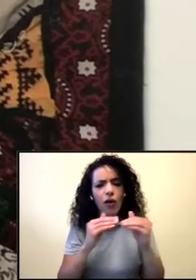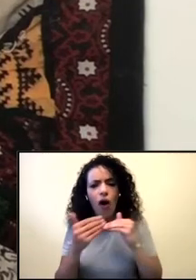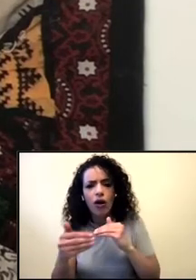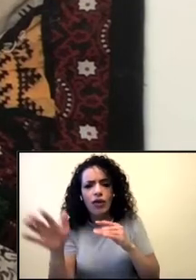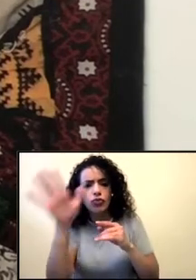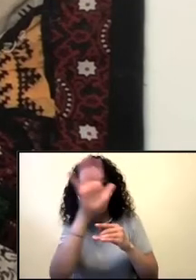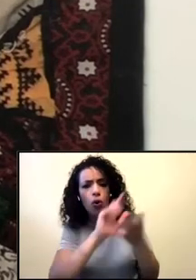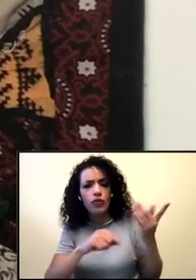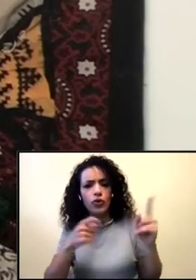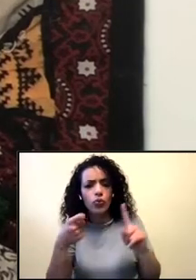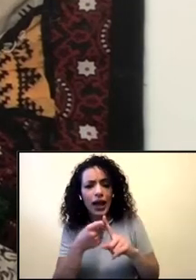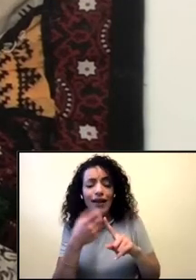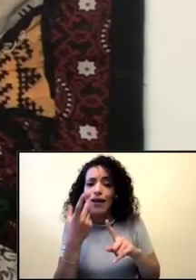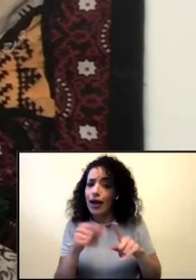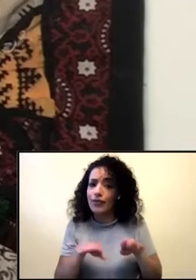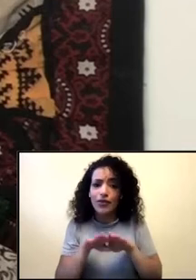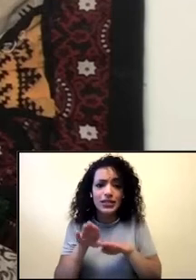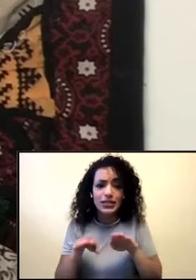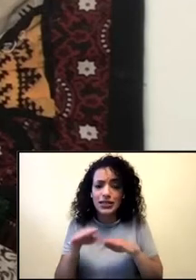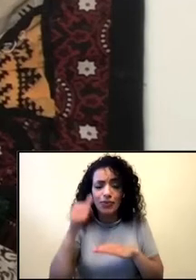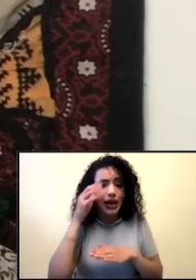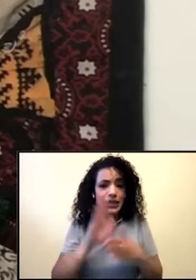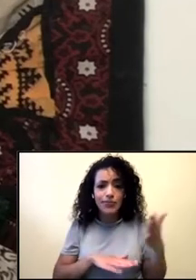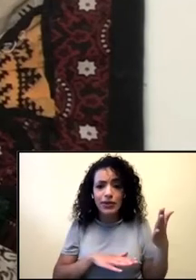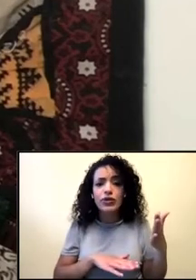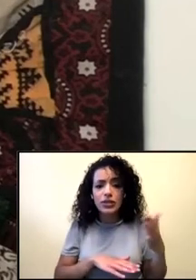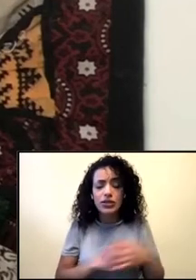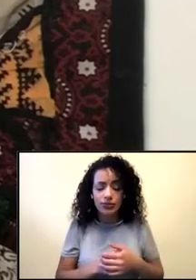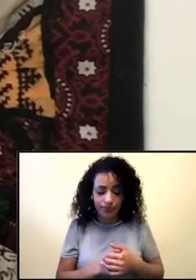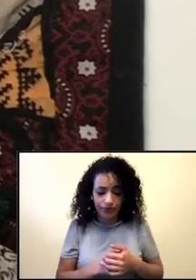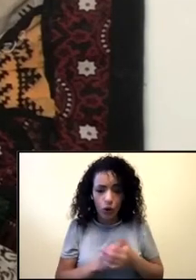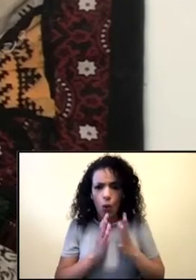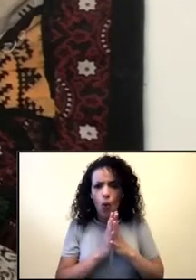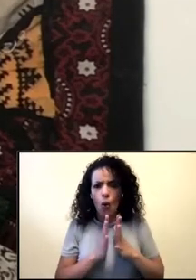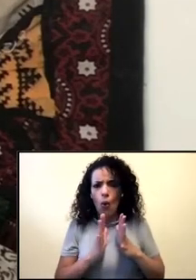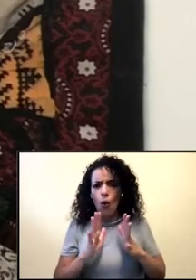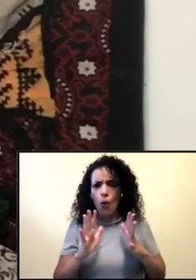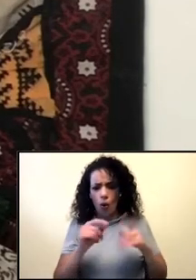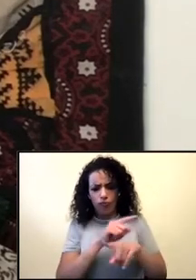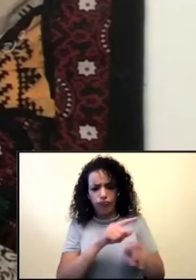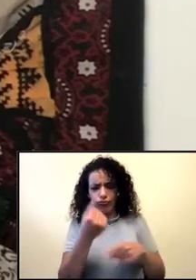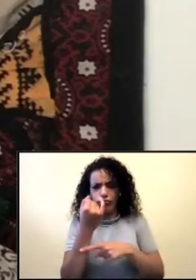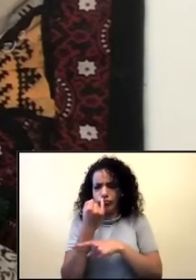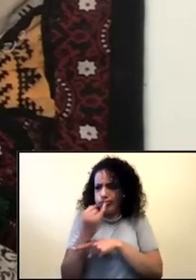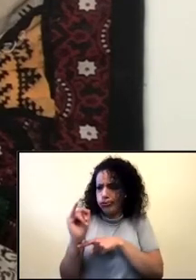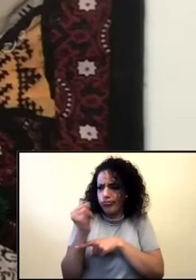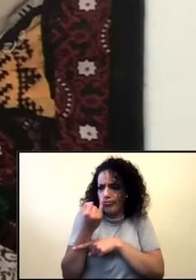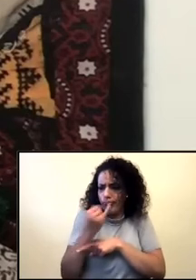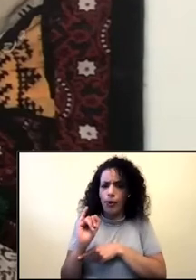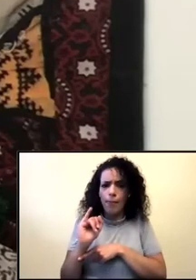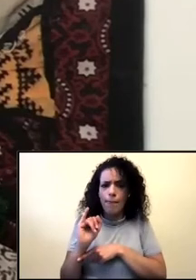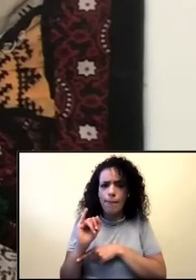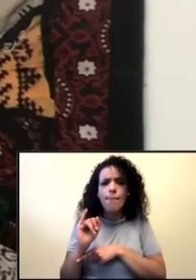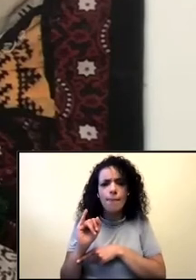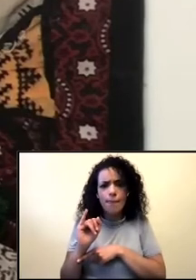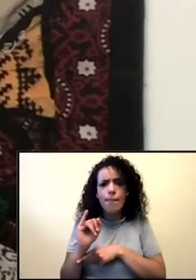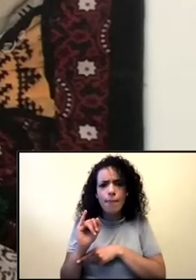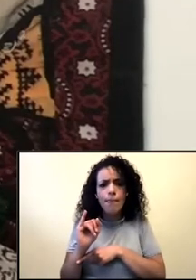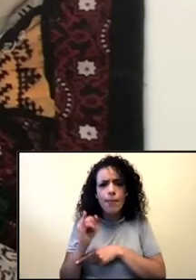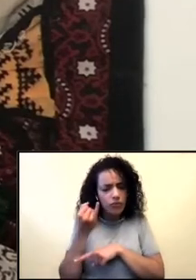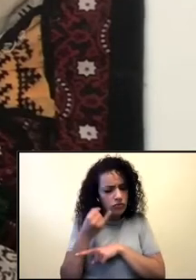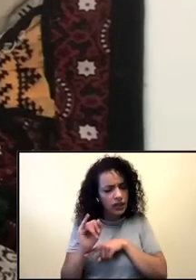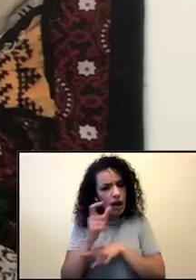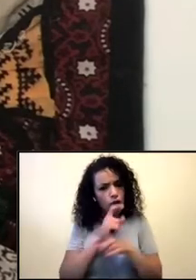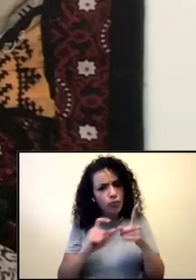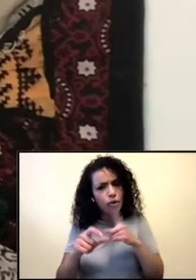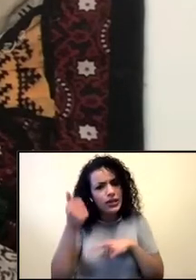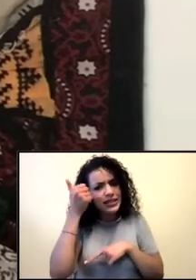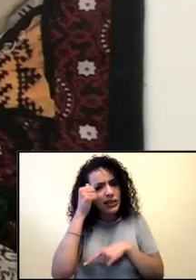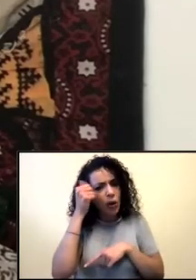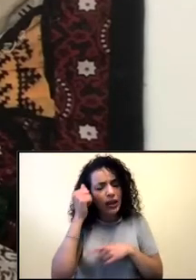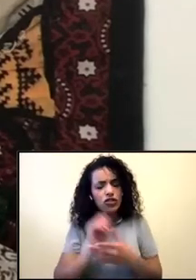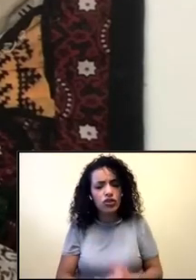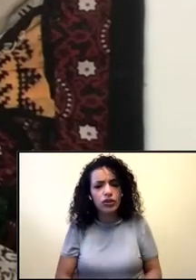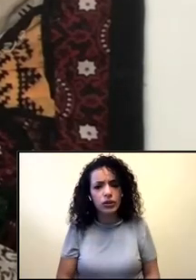very similar experiences where it's a huge denial of the community's knowledge of their own history,